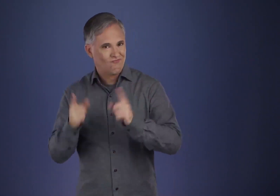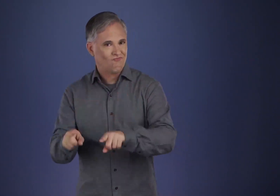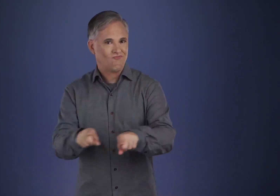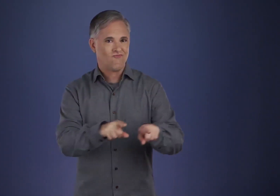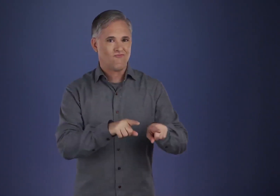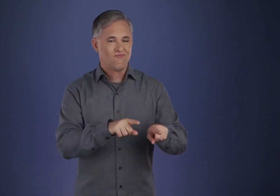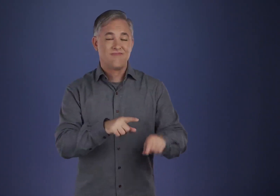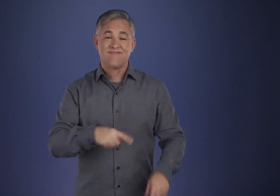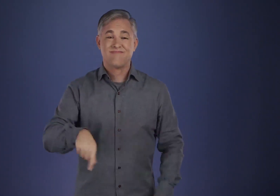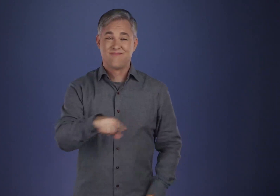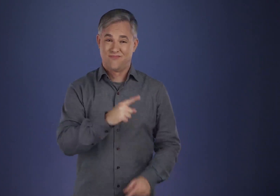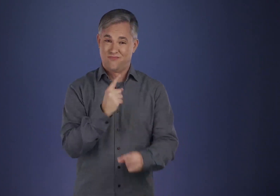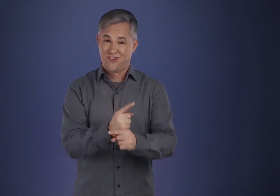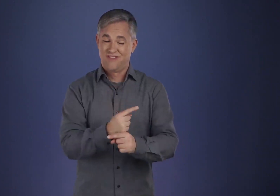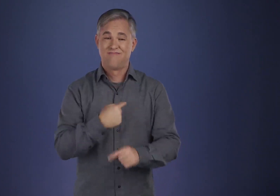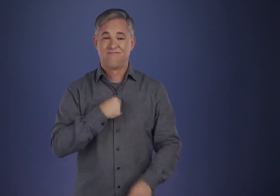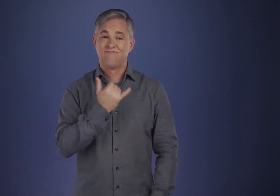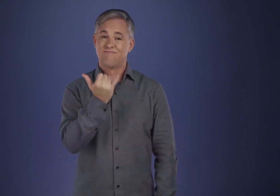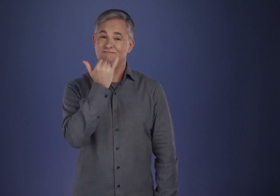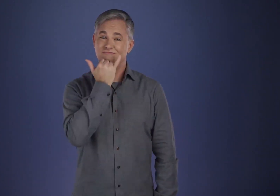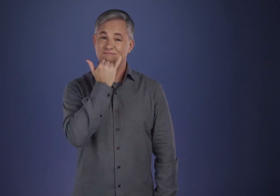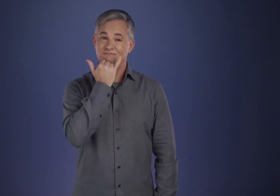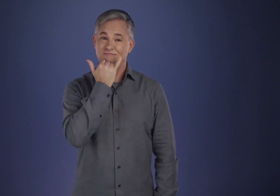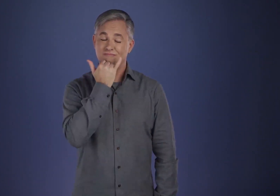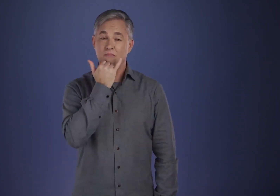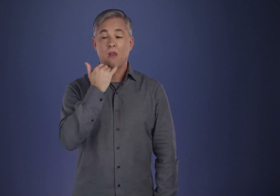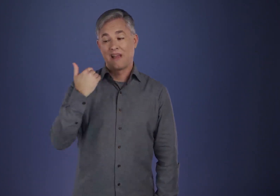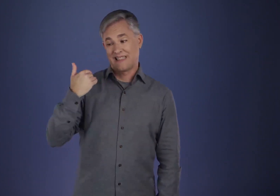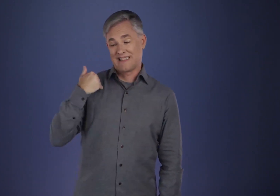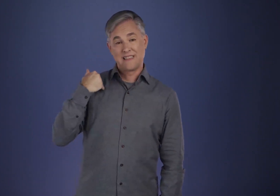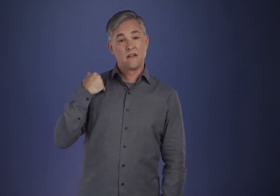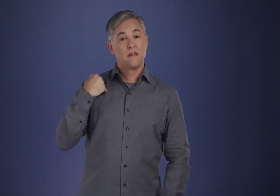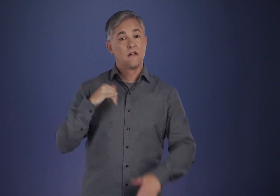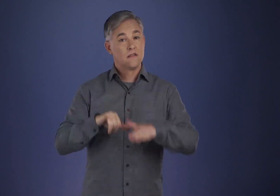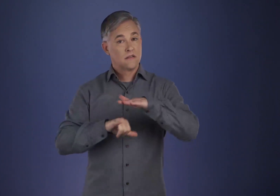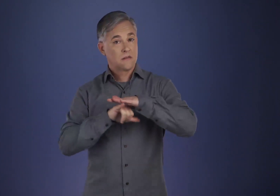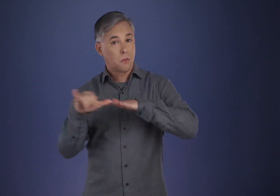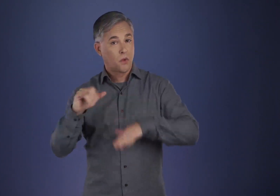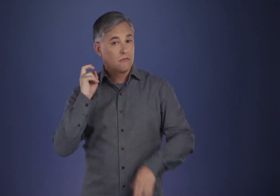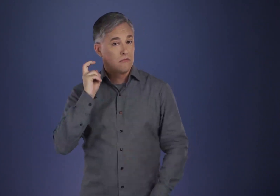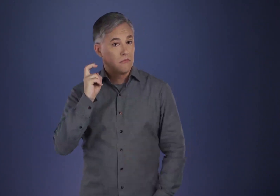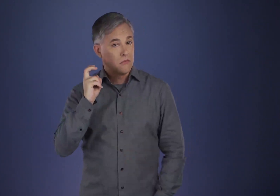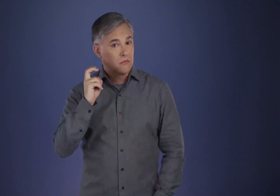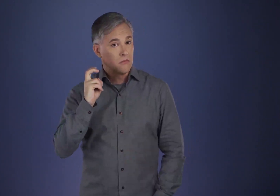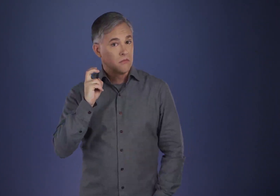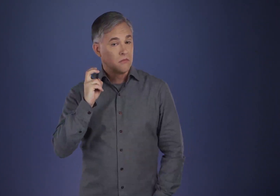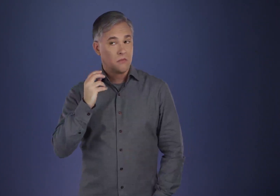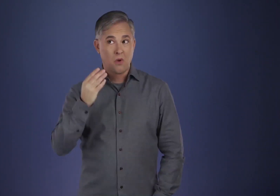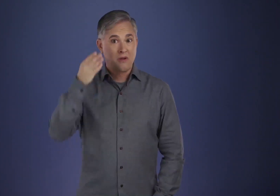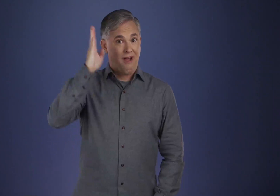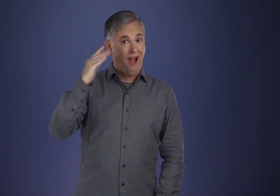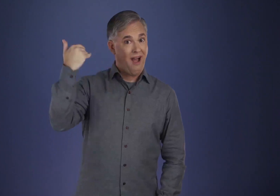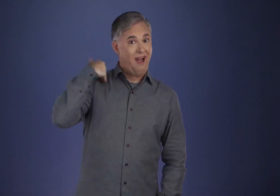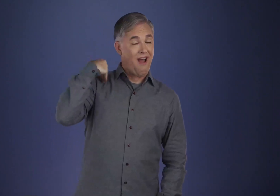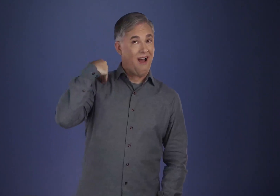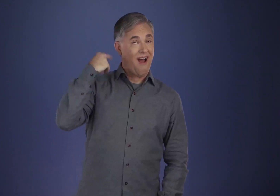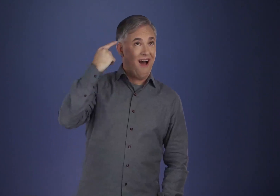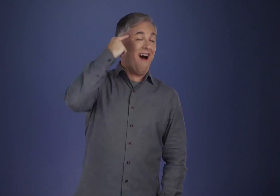So spoke the group conscience. The group was right and I was wrong; the voice on the subway was not the voice of God.